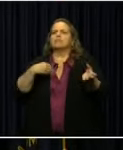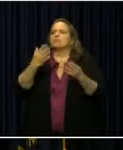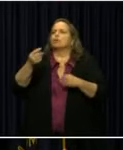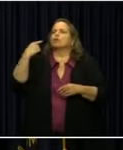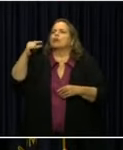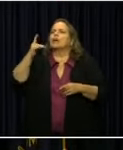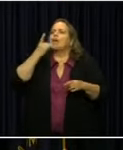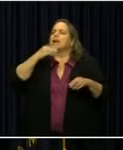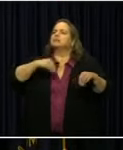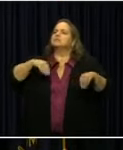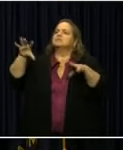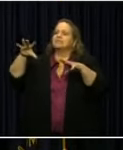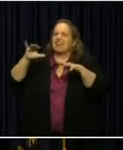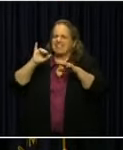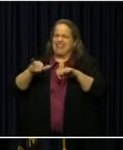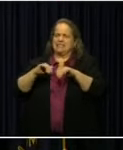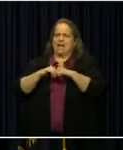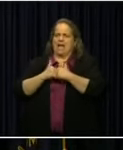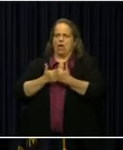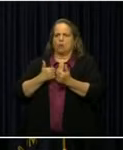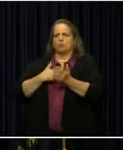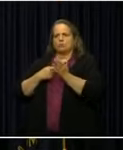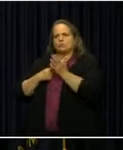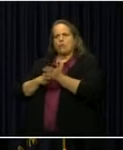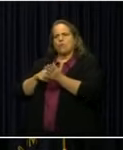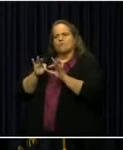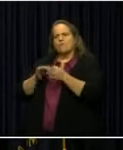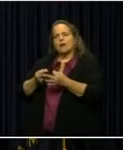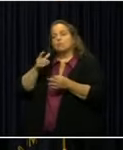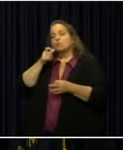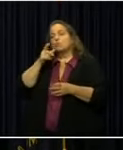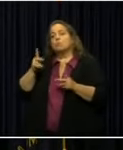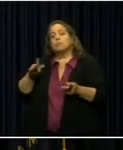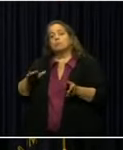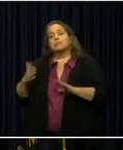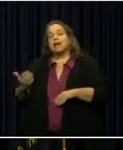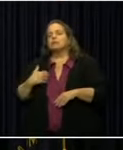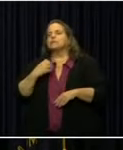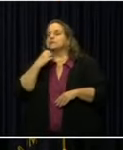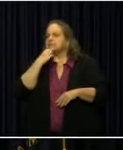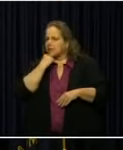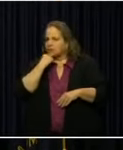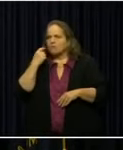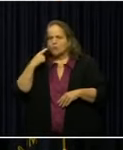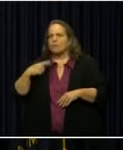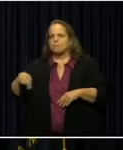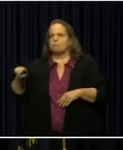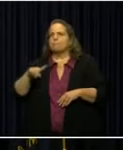TAKE. I THOUGHT THIS WAS GREAT FROM